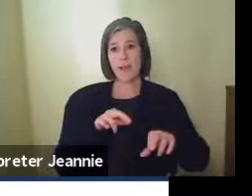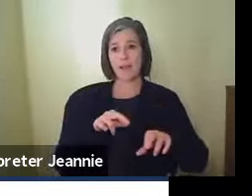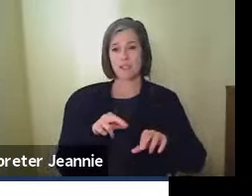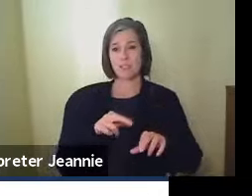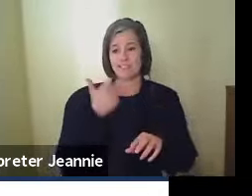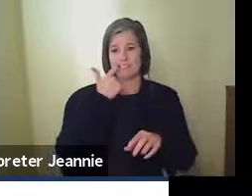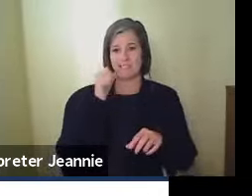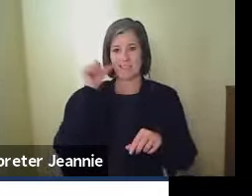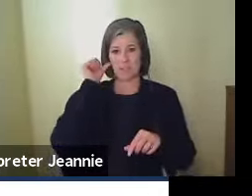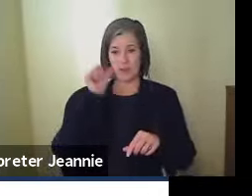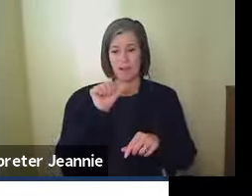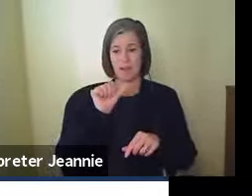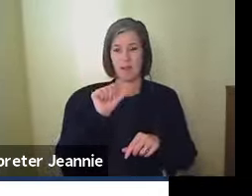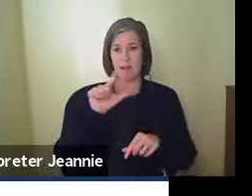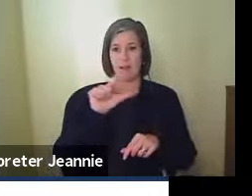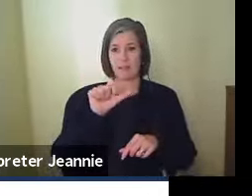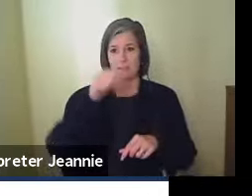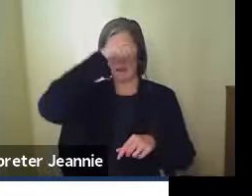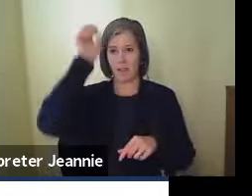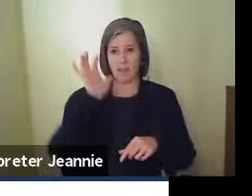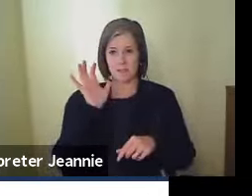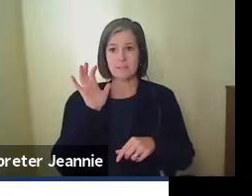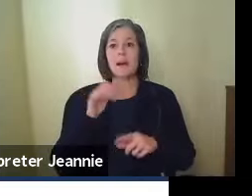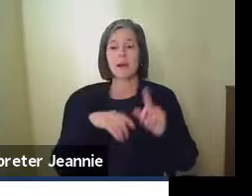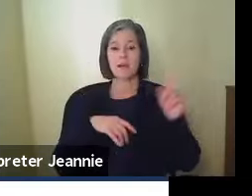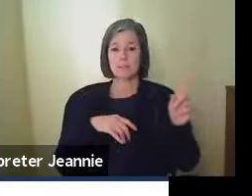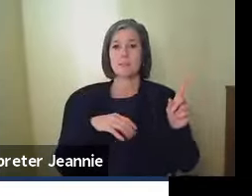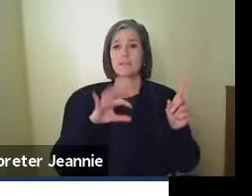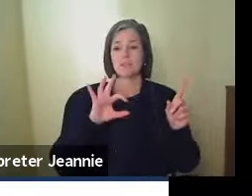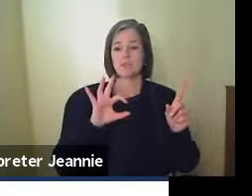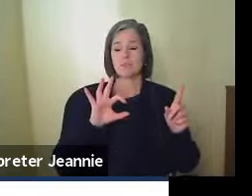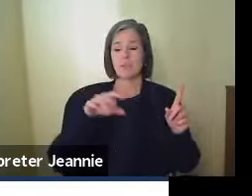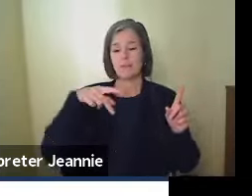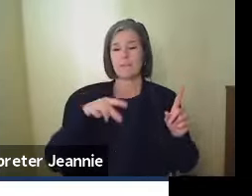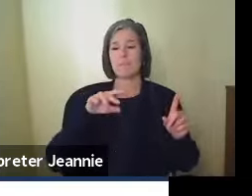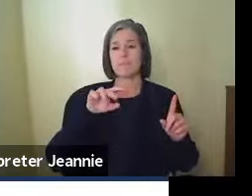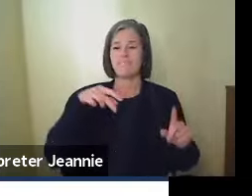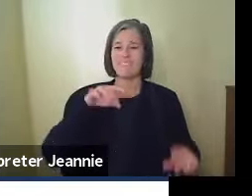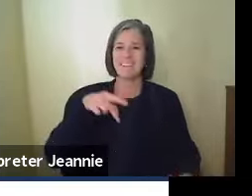who got the Pfizer vaccine this past week. So the recommendation is that if you have